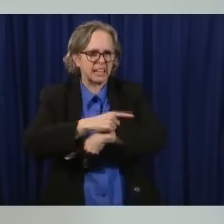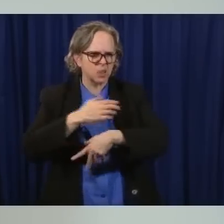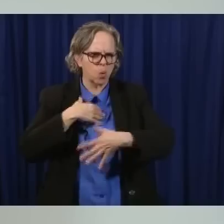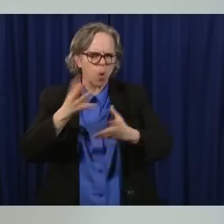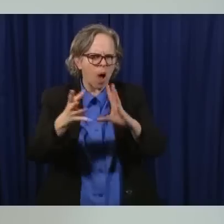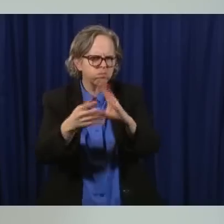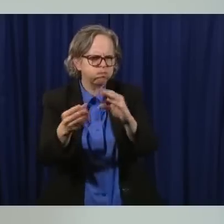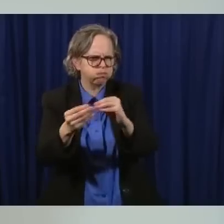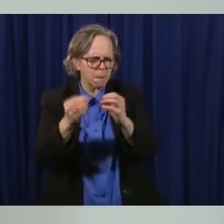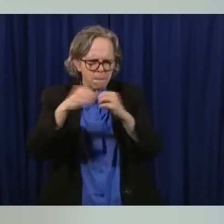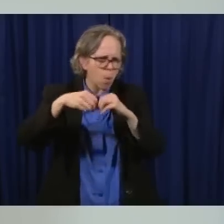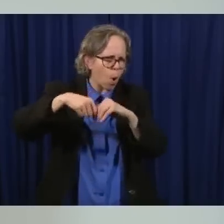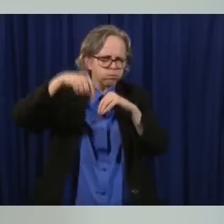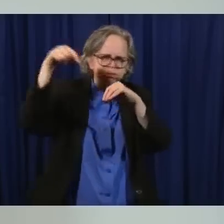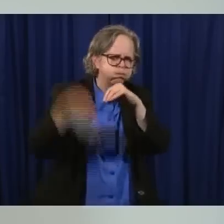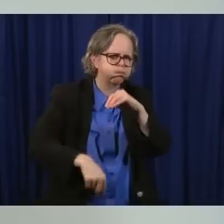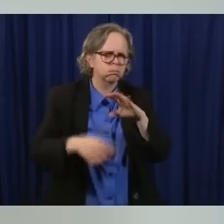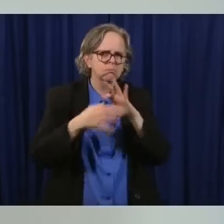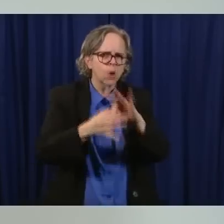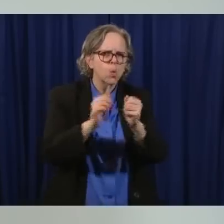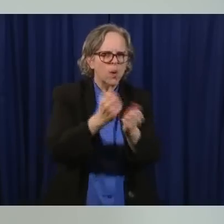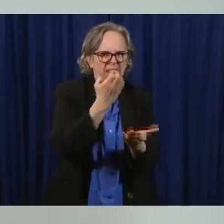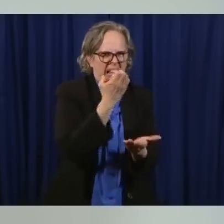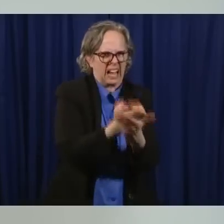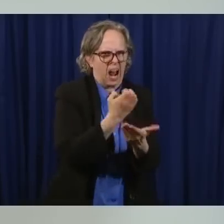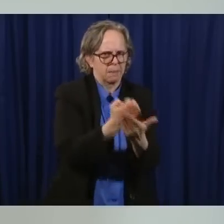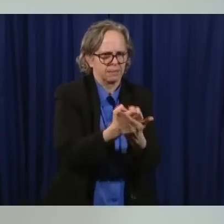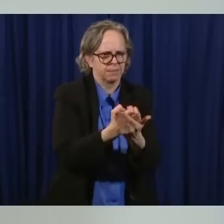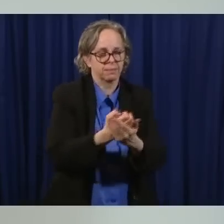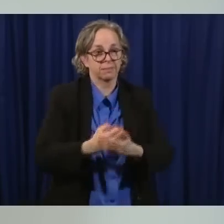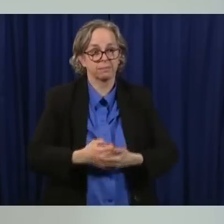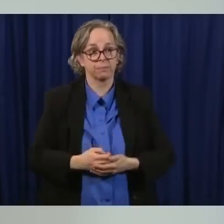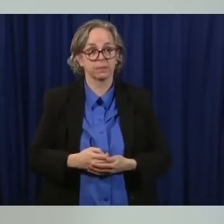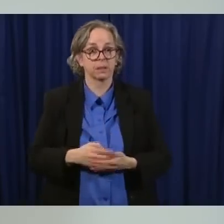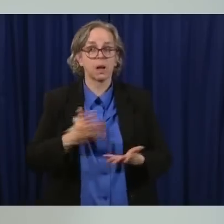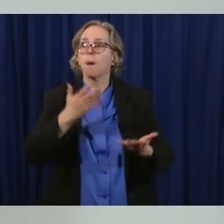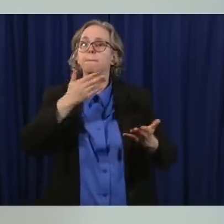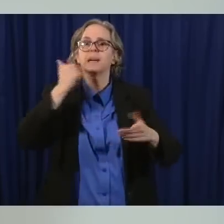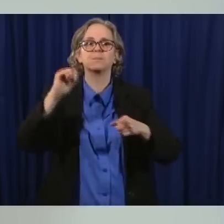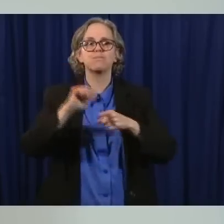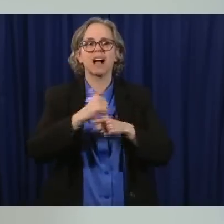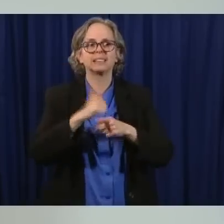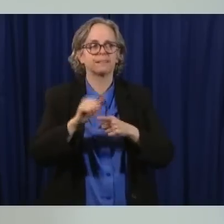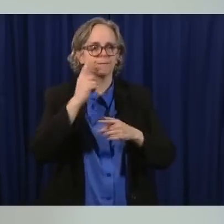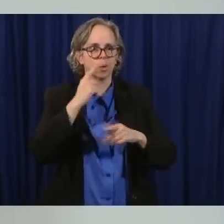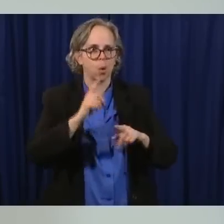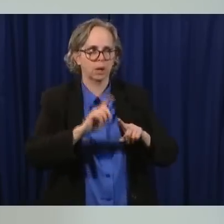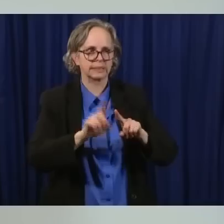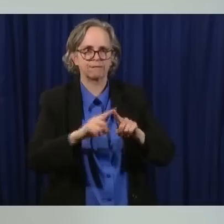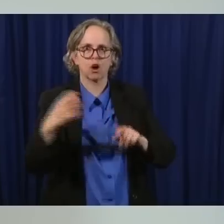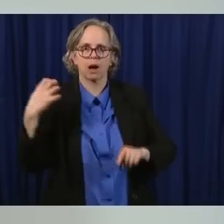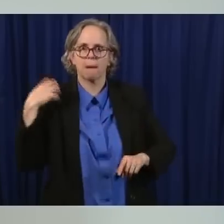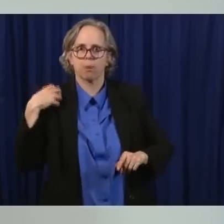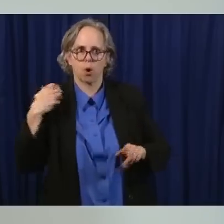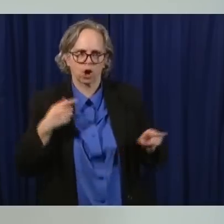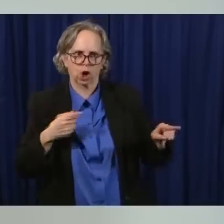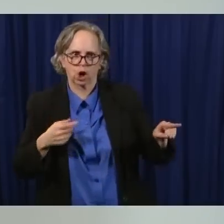WORKING ON TO FIGHT BACK, DR. ACTON IS GOING TO TALK ABOUT THINGS THAT SHE IS GOING TO, SHE IS WORKING TO FIGHT BACK ON, AND IN THE COMING DAYS, WE